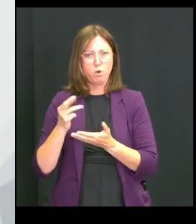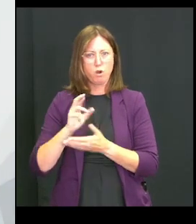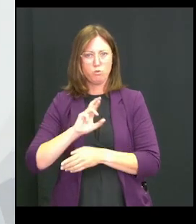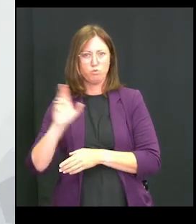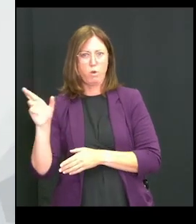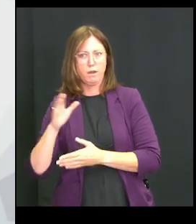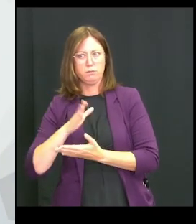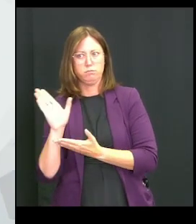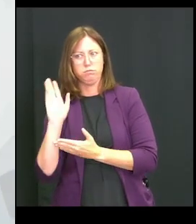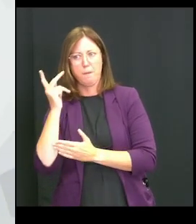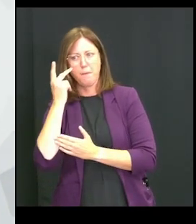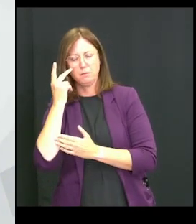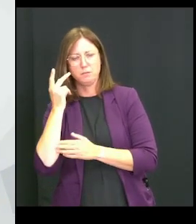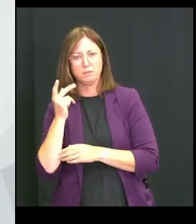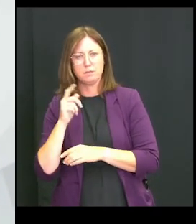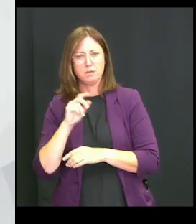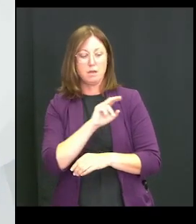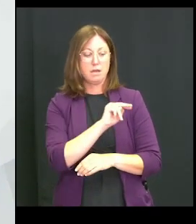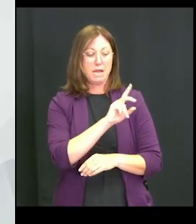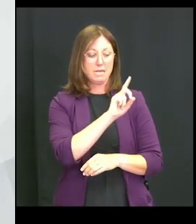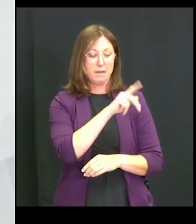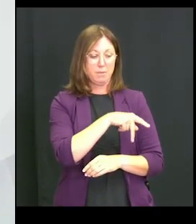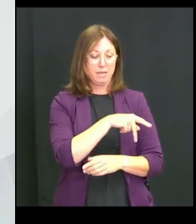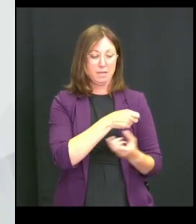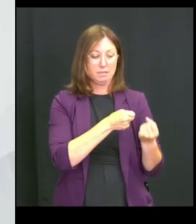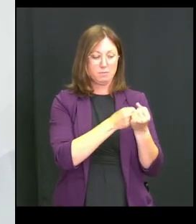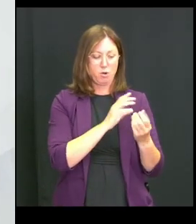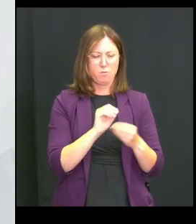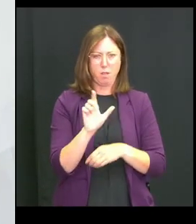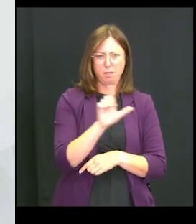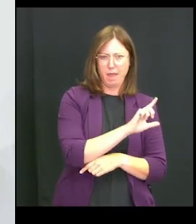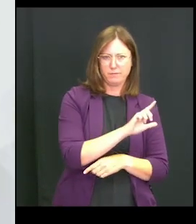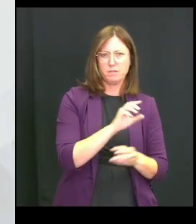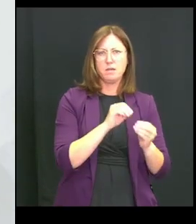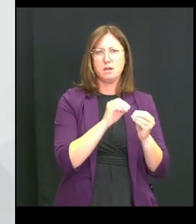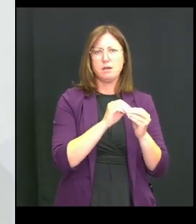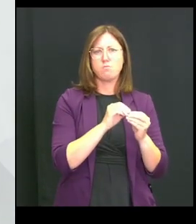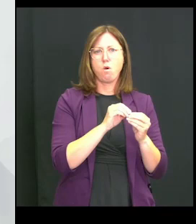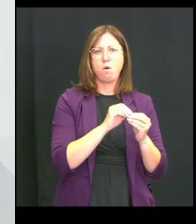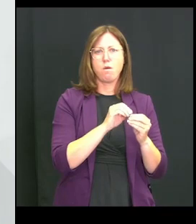and we think that NDP supporters are left wing and racialized, and maybe that's not the case.